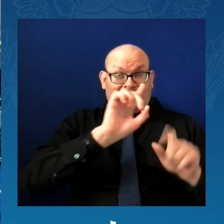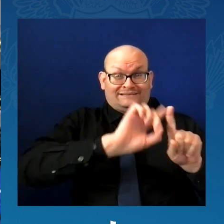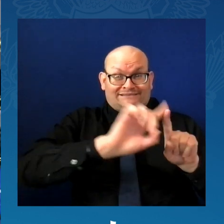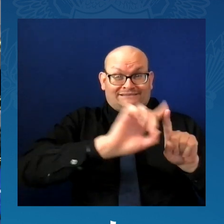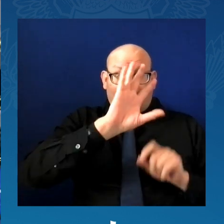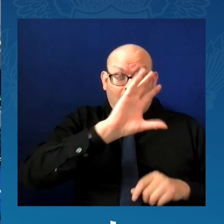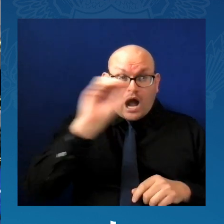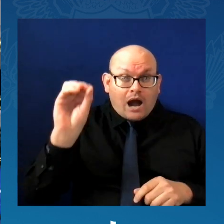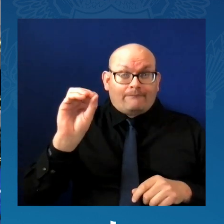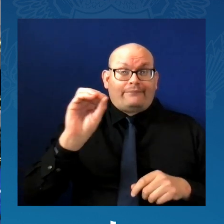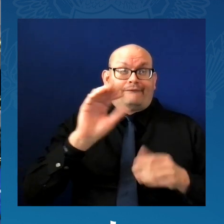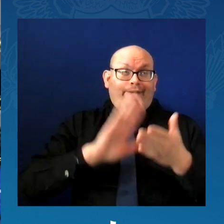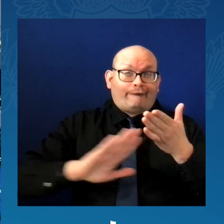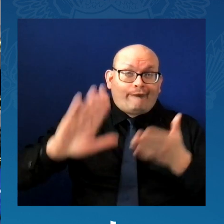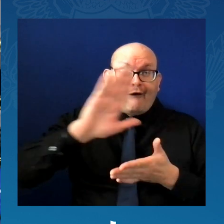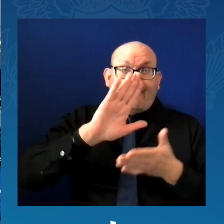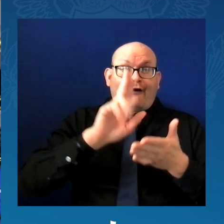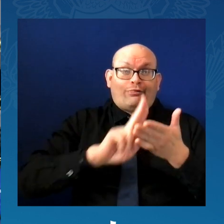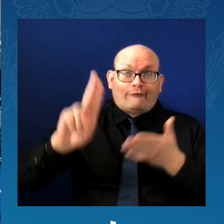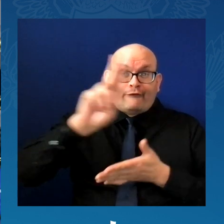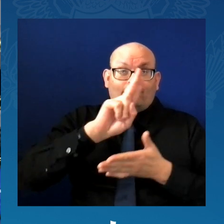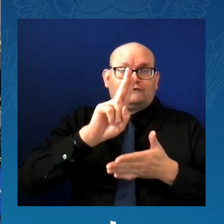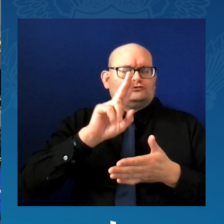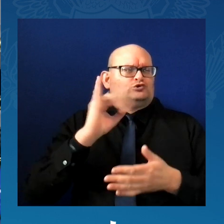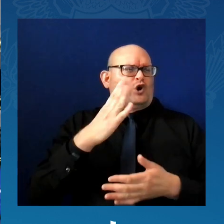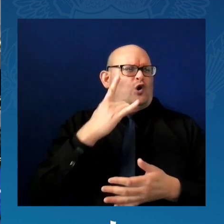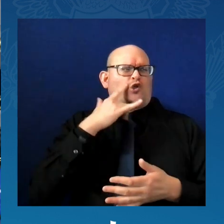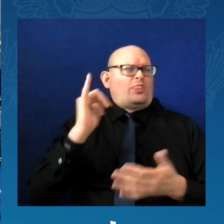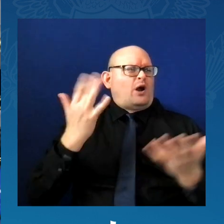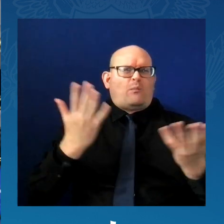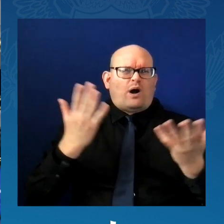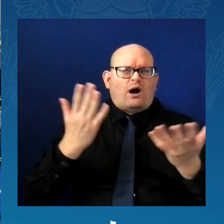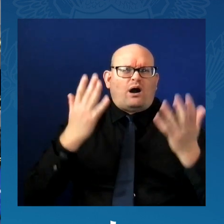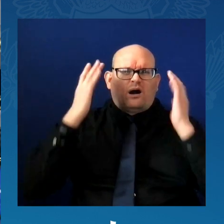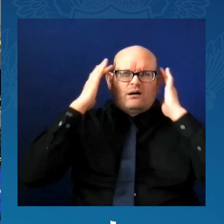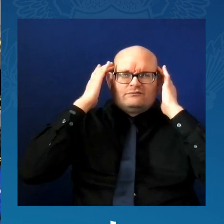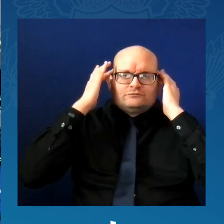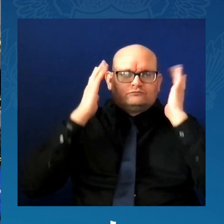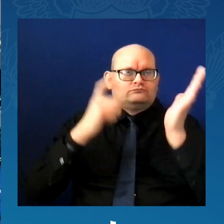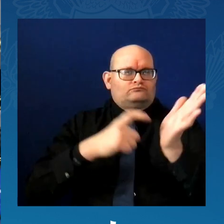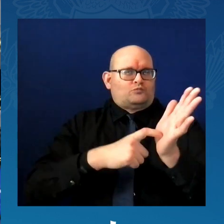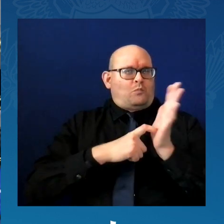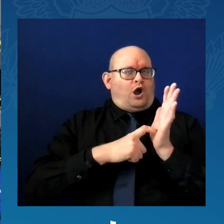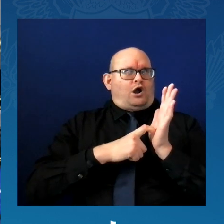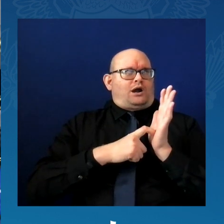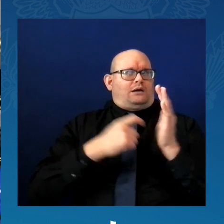and find the skills that they're most in need for each of those. And what we found during those conversations